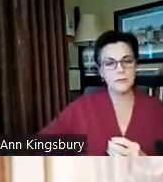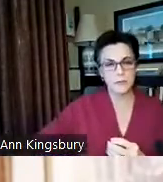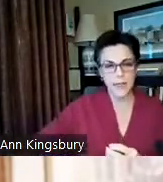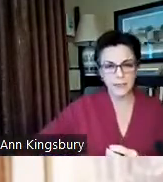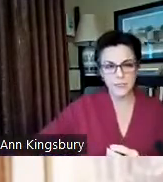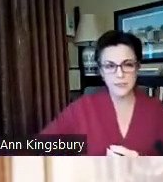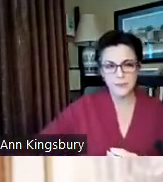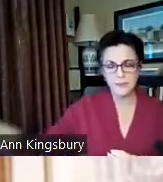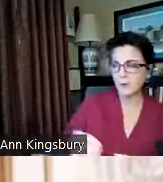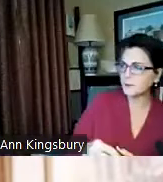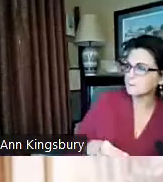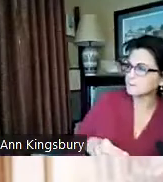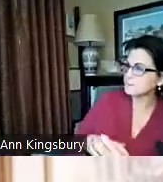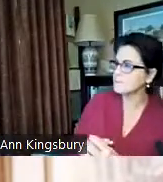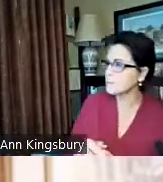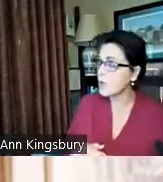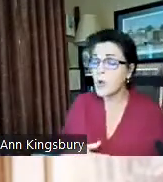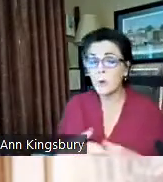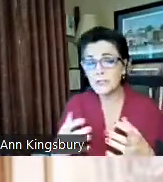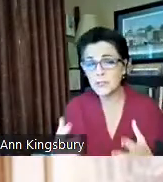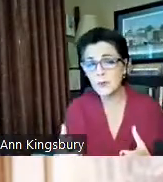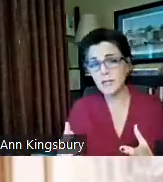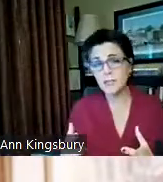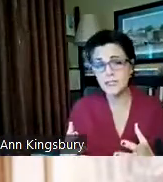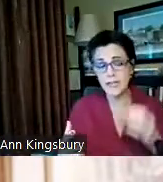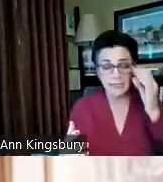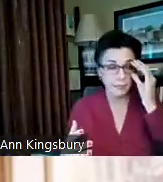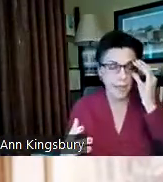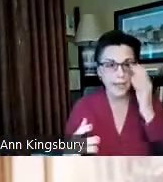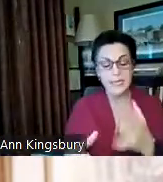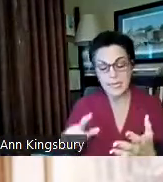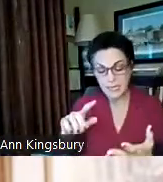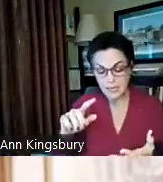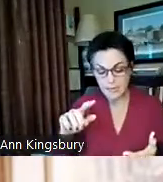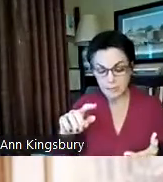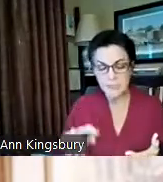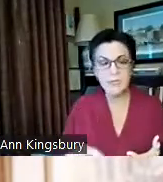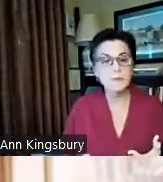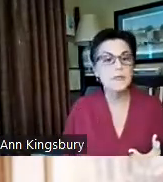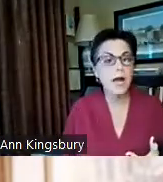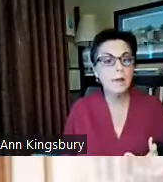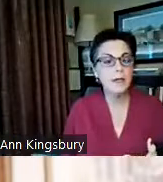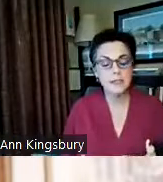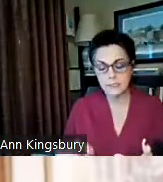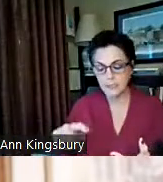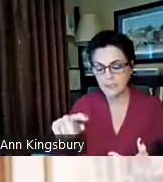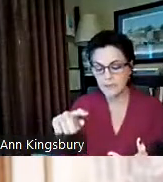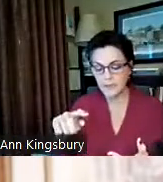those actions. Okay. We also want to understand that the presumption of competence, the